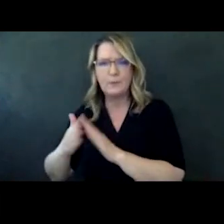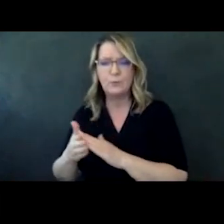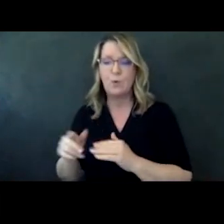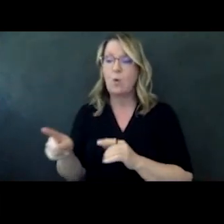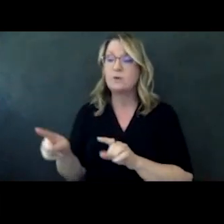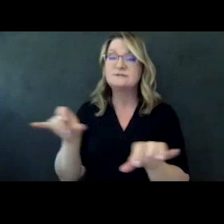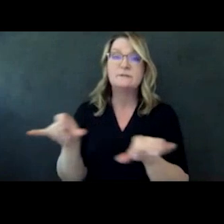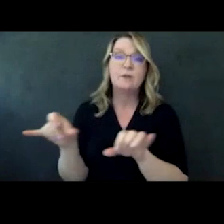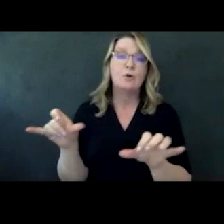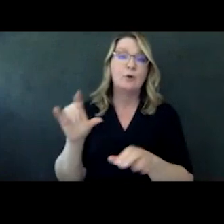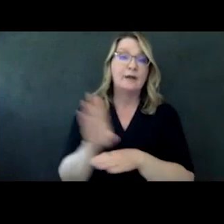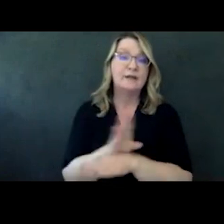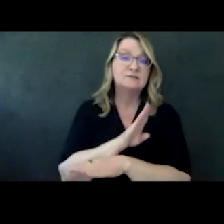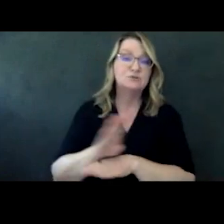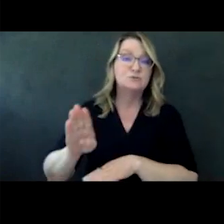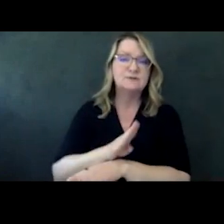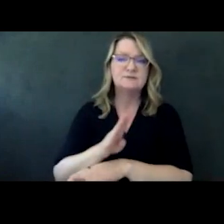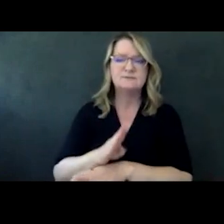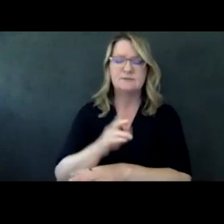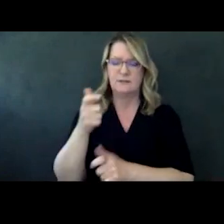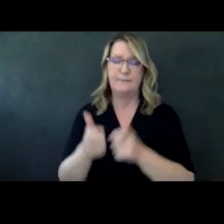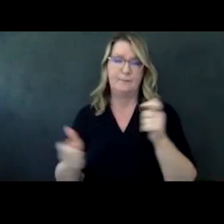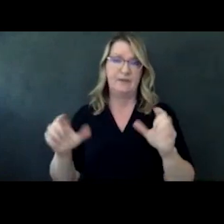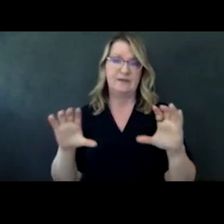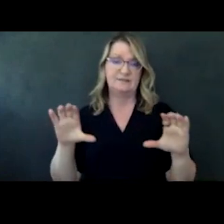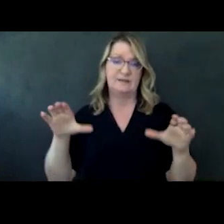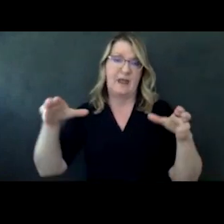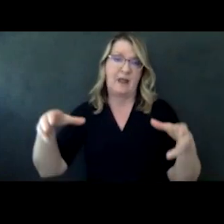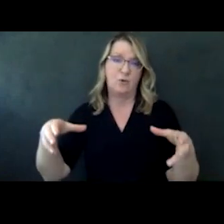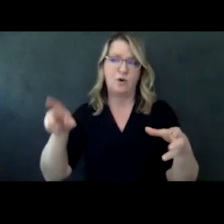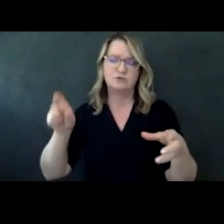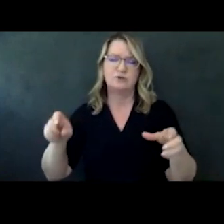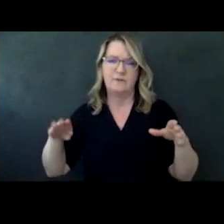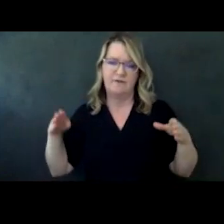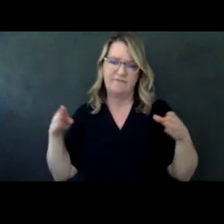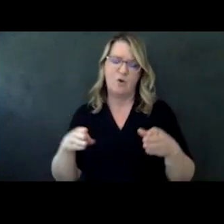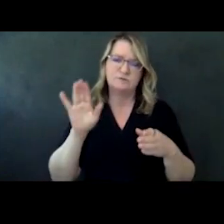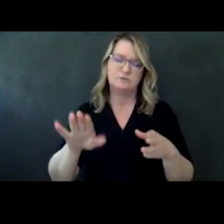category, so to speak, should be the focus of your communication and outreach activities.